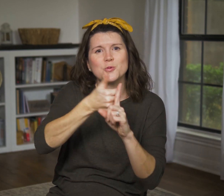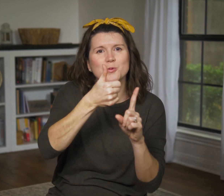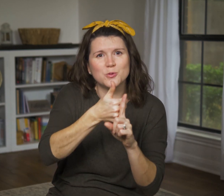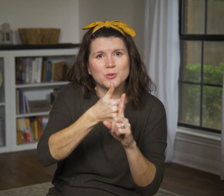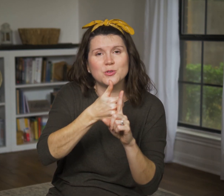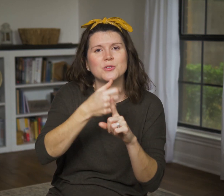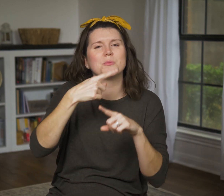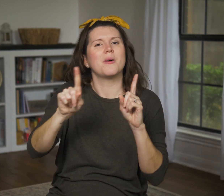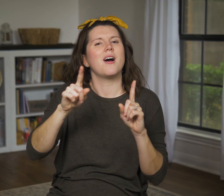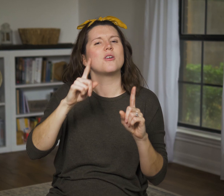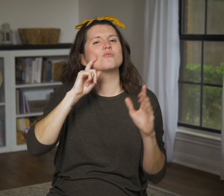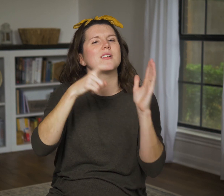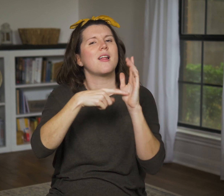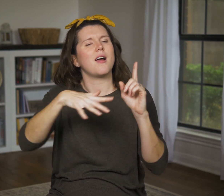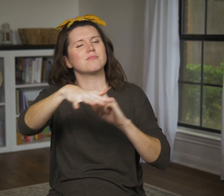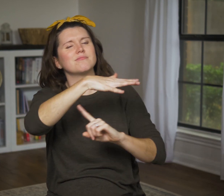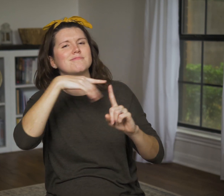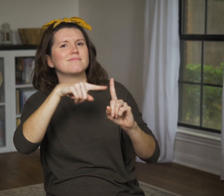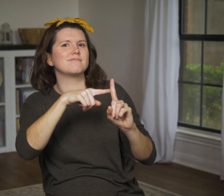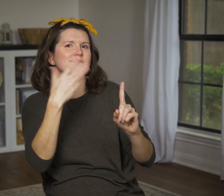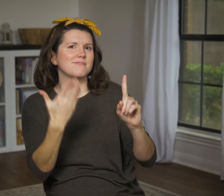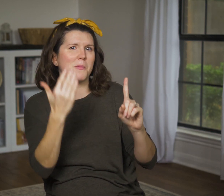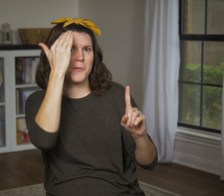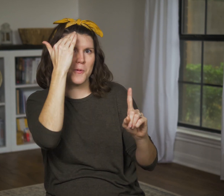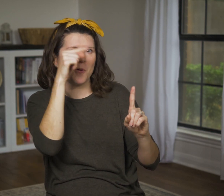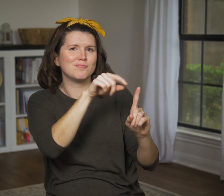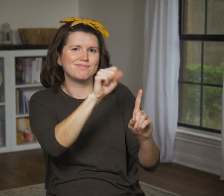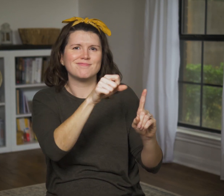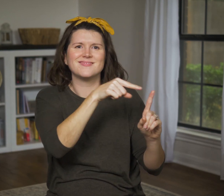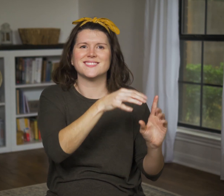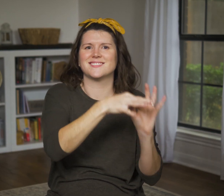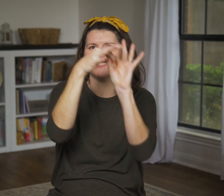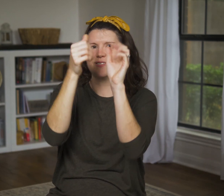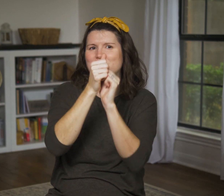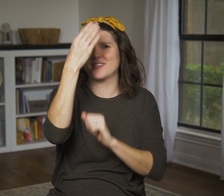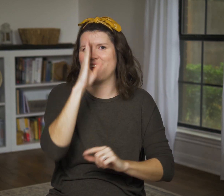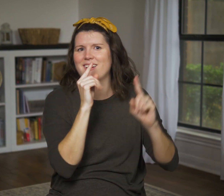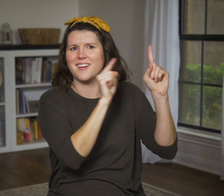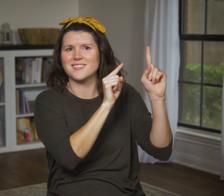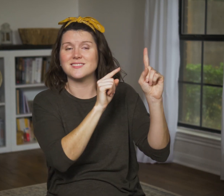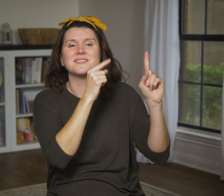but we know from the surrounding text that God